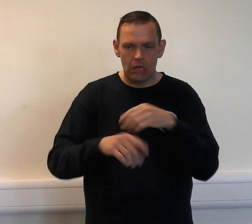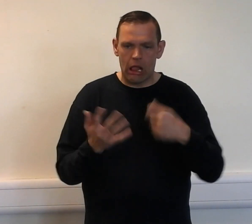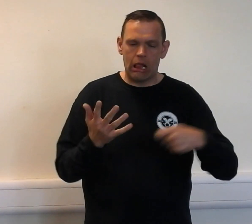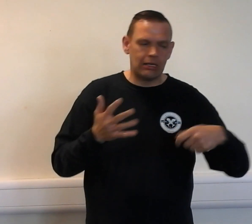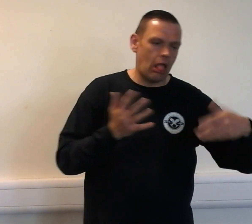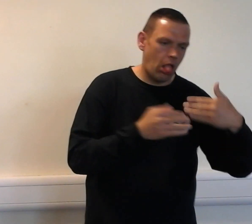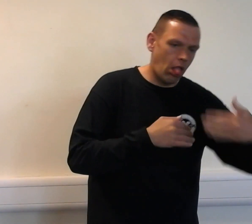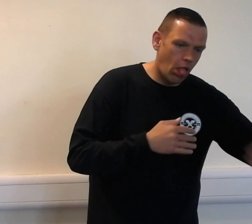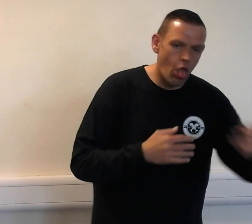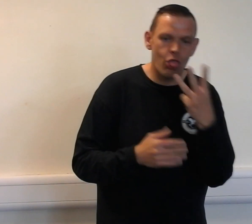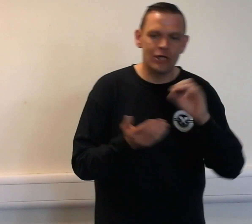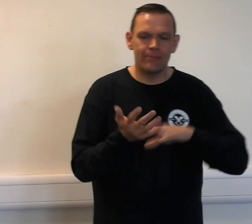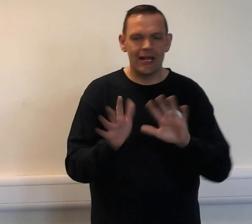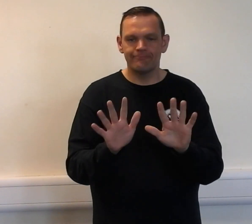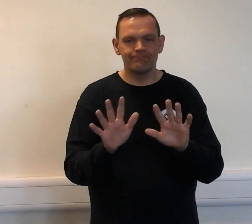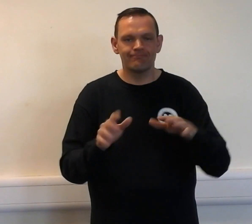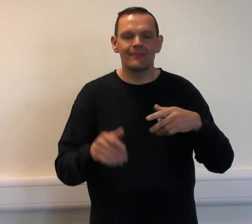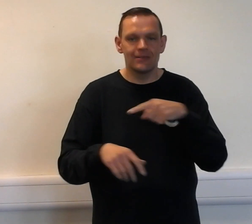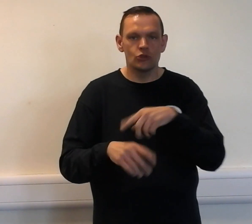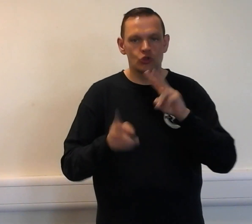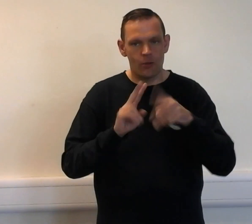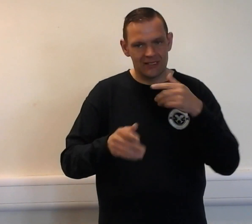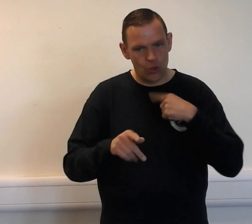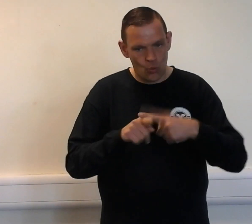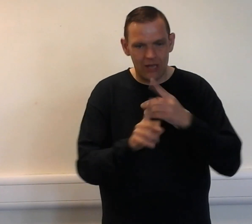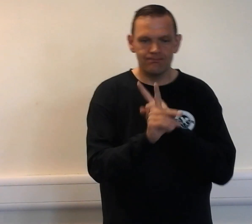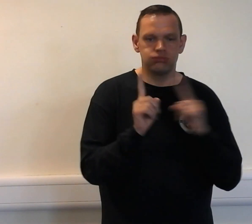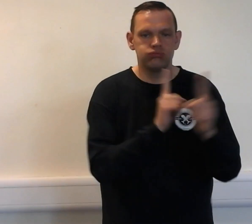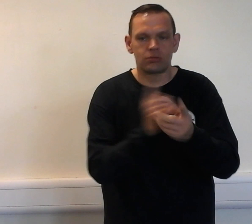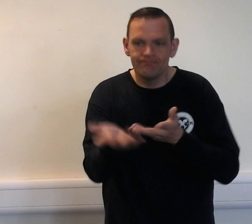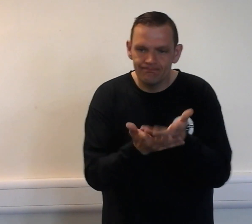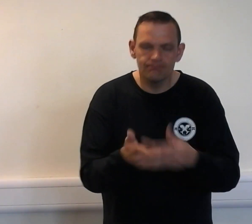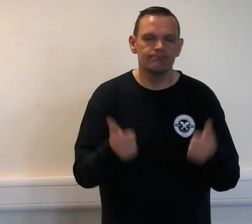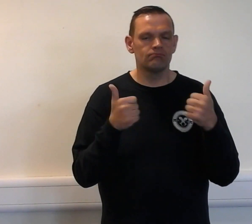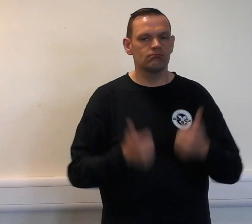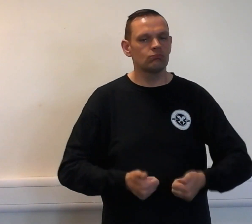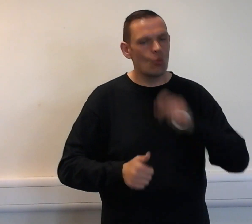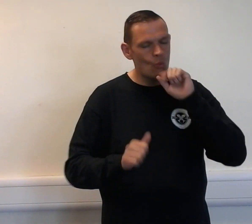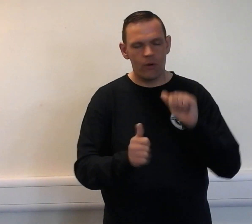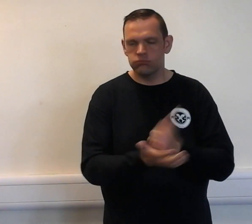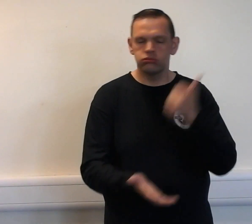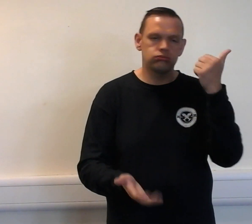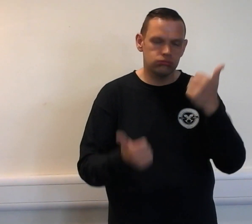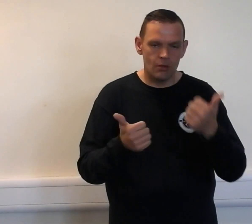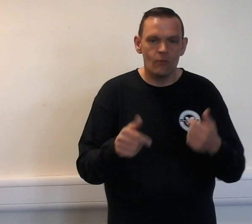quite precious, so you need to be in and make sure they can both be in. 30 minutes is a long time so it's good when you arrive at the doctor's if you can beat the